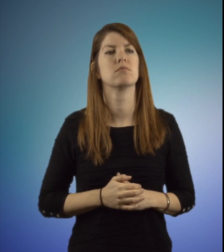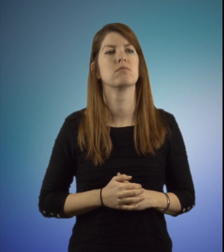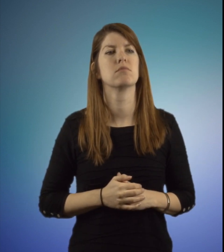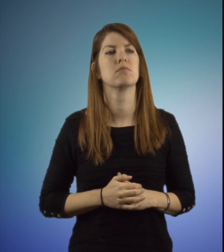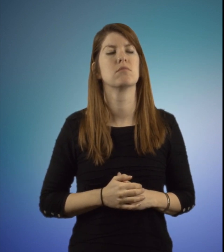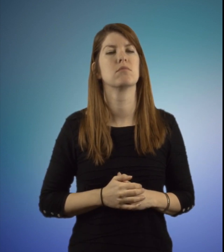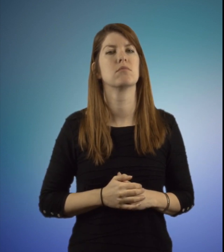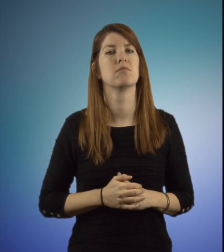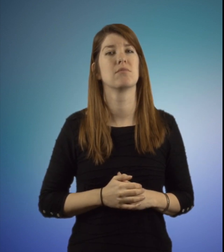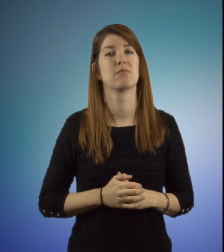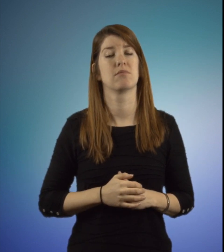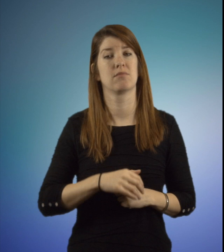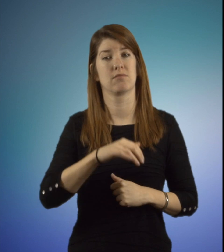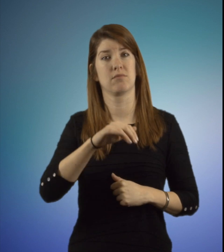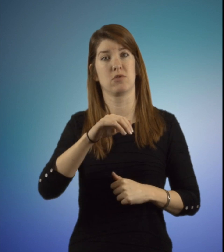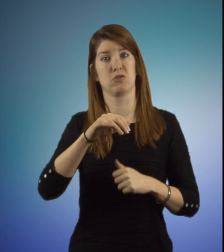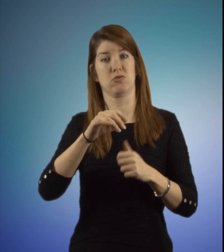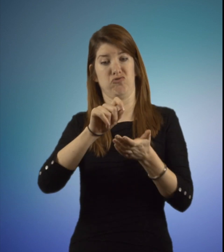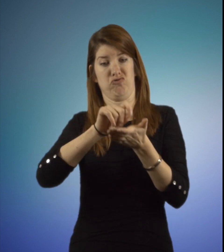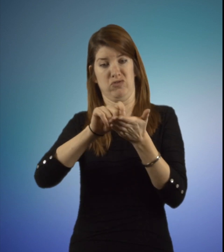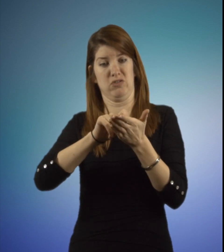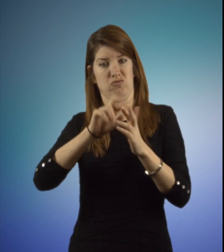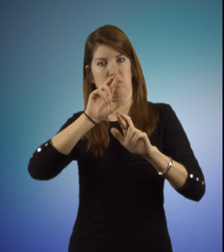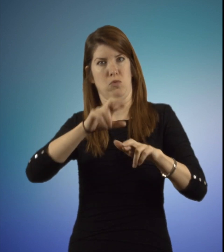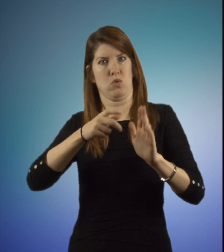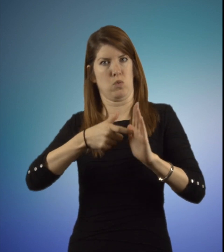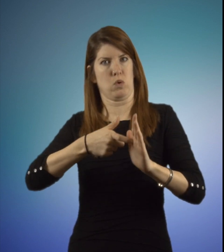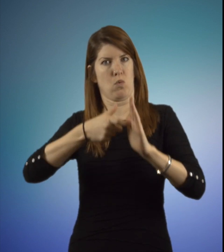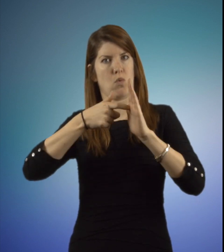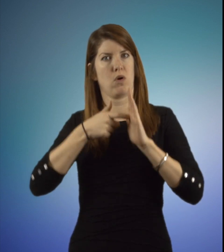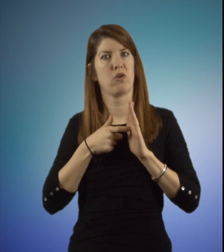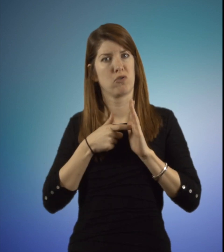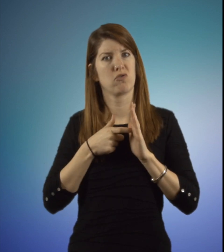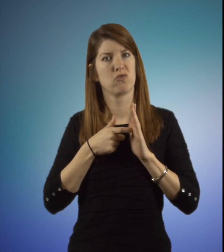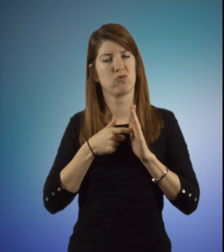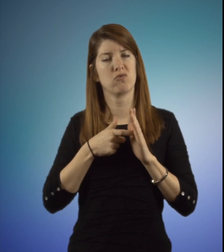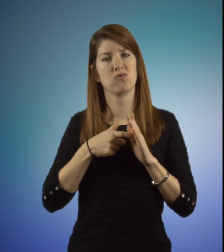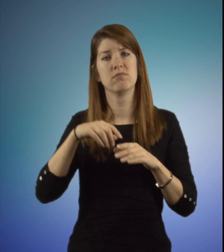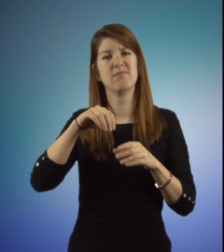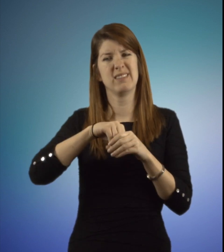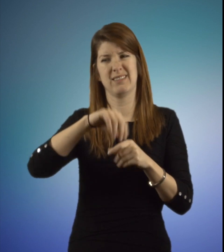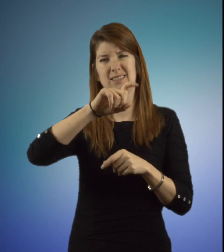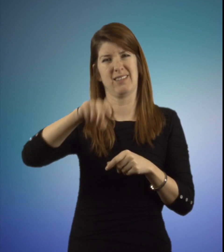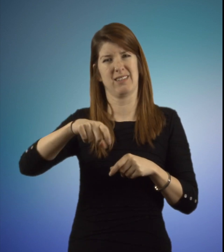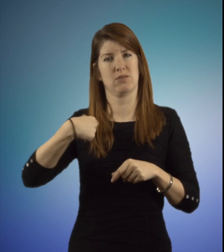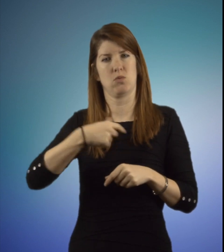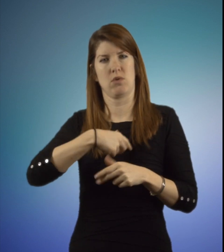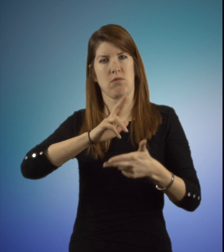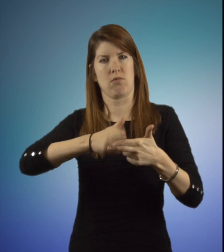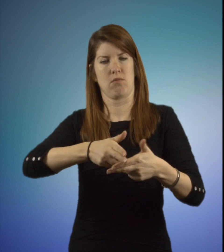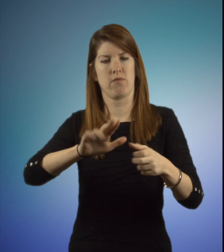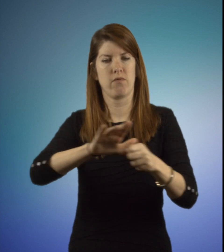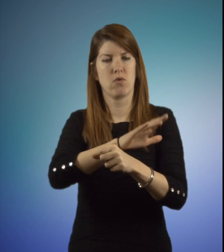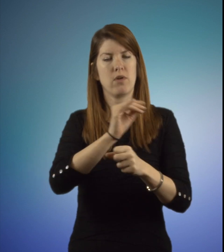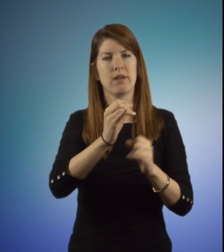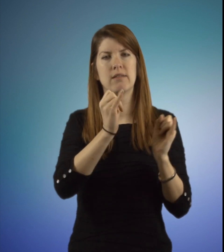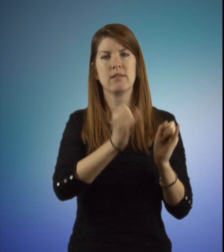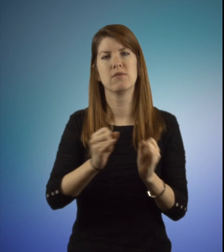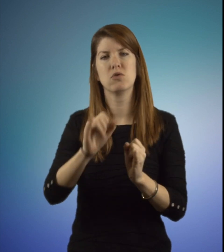A written report is required, and in Texas, this report is called a full individual